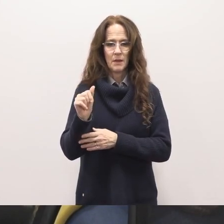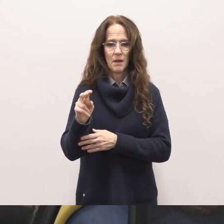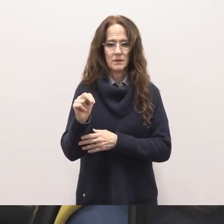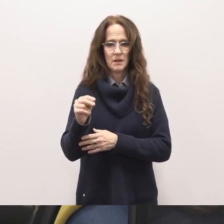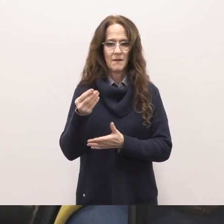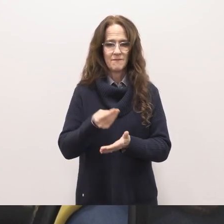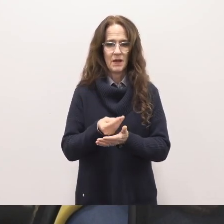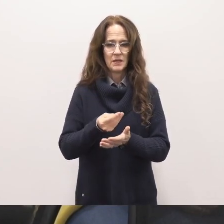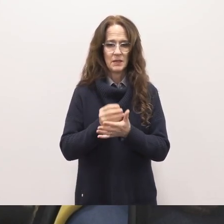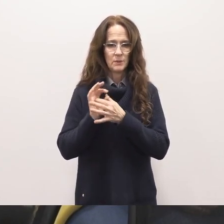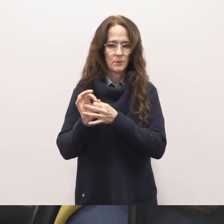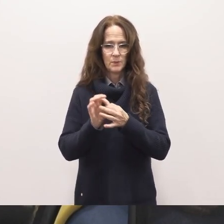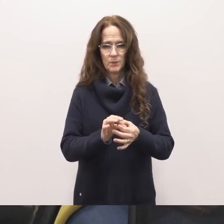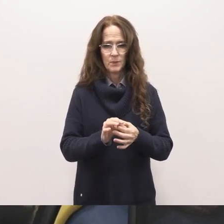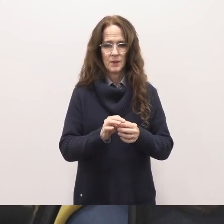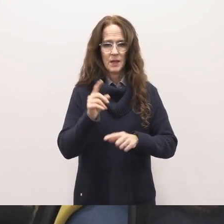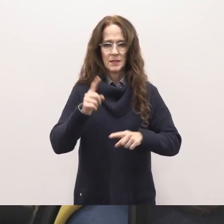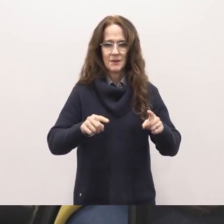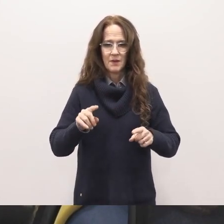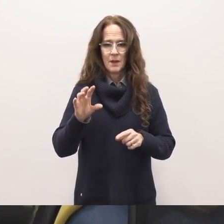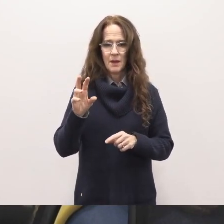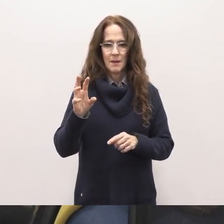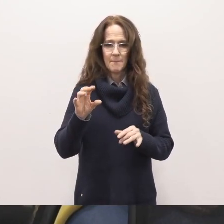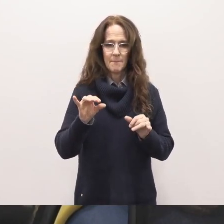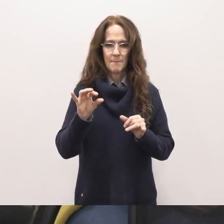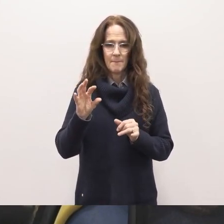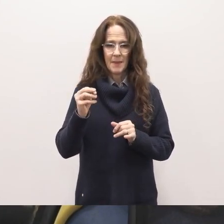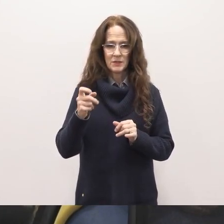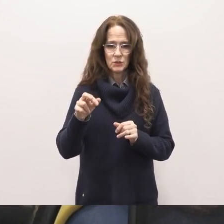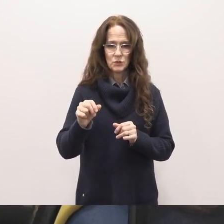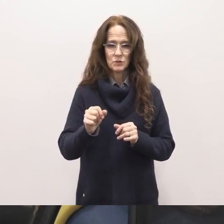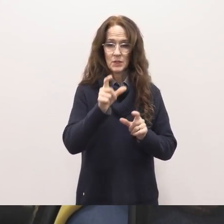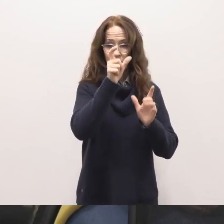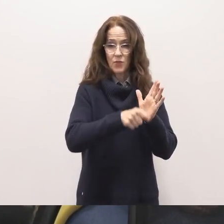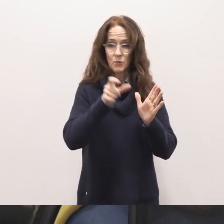with the various measures. When you look at that report, you're gonna see three columns on the financial statements.